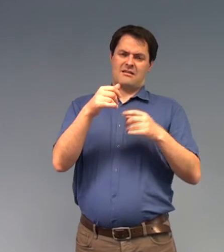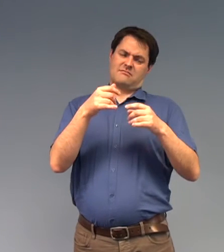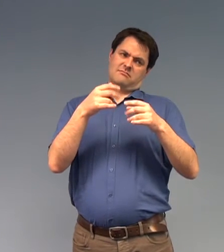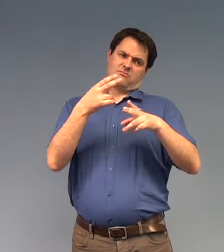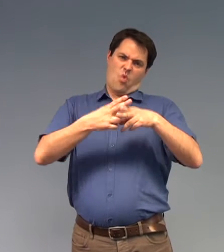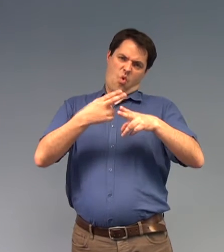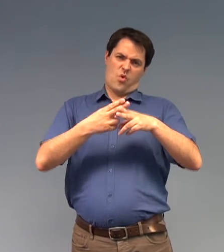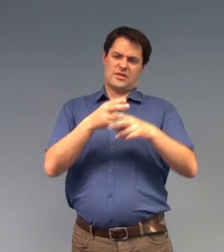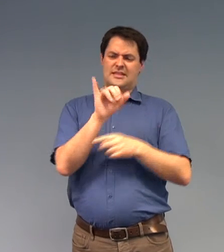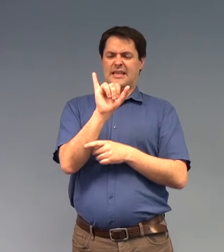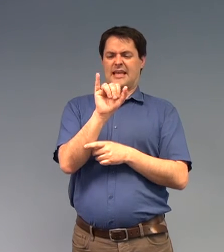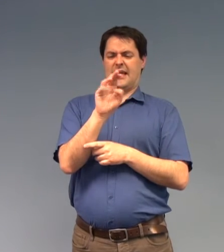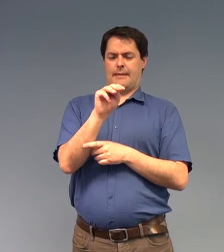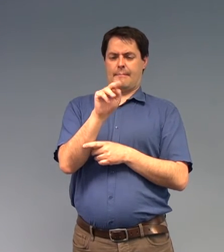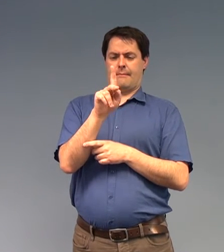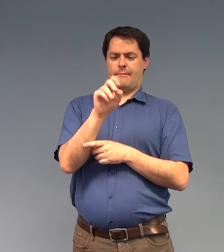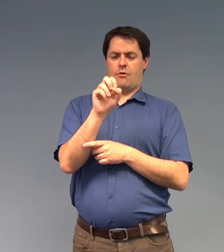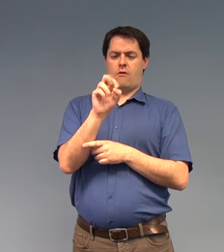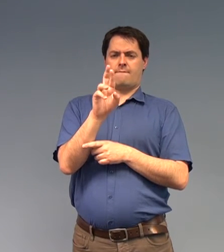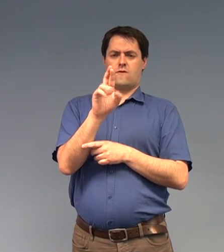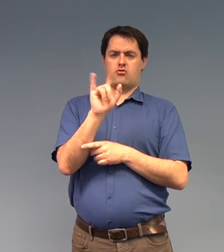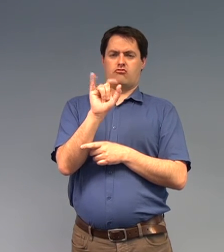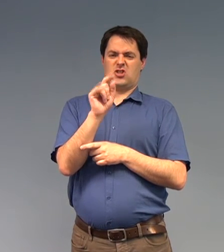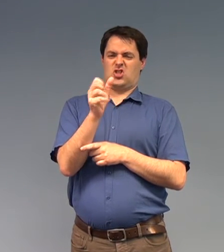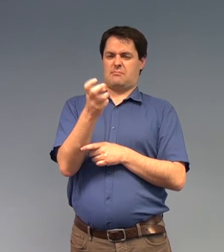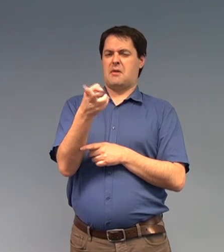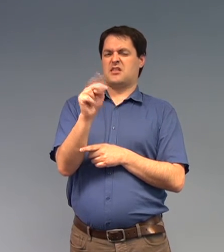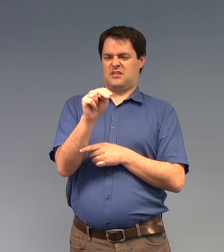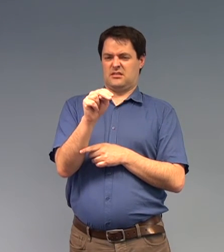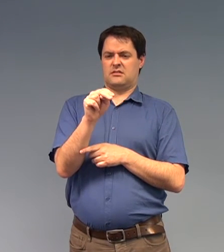It's possible that you can have something that goes the other way as well.